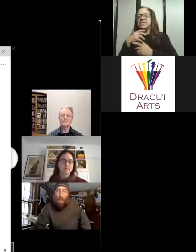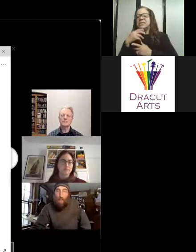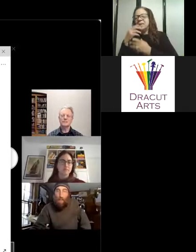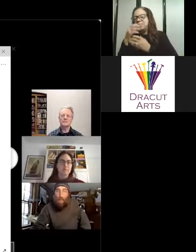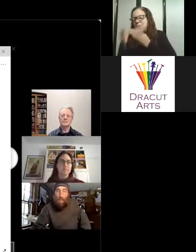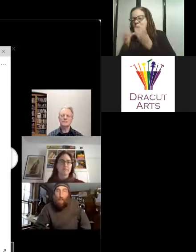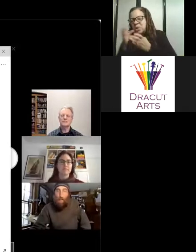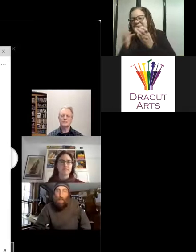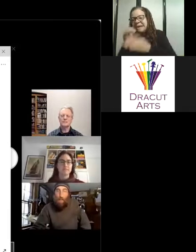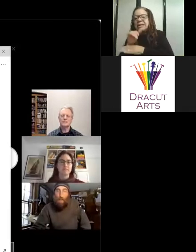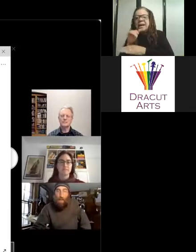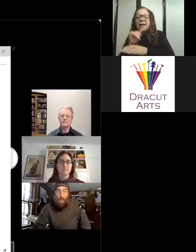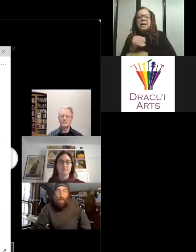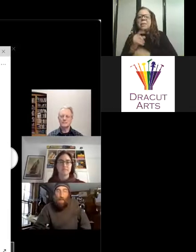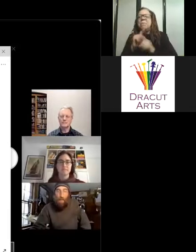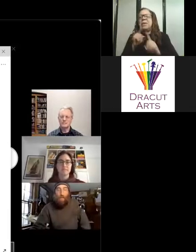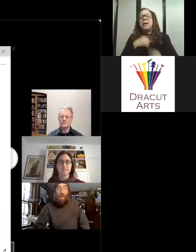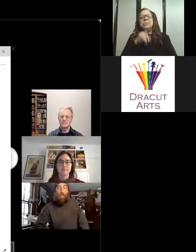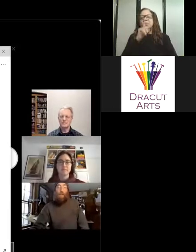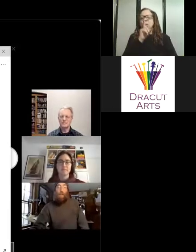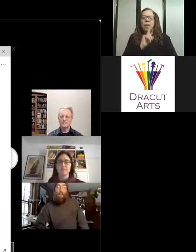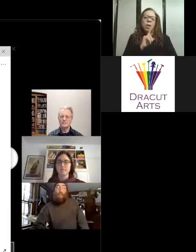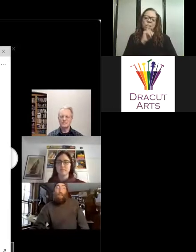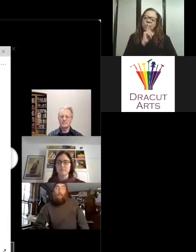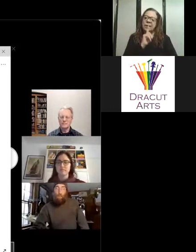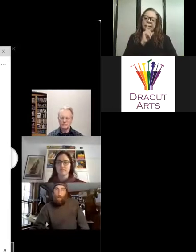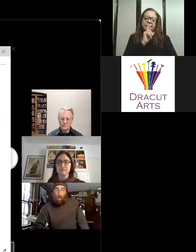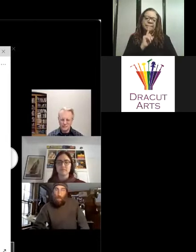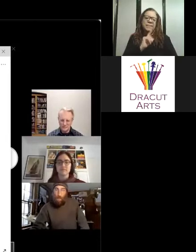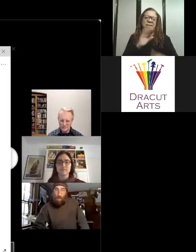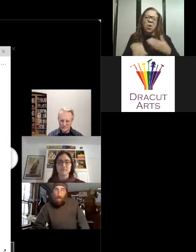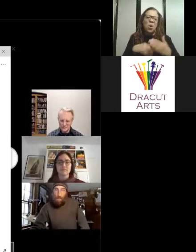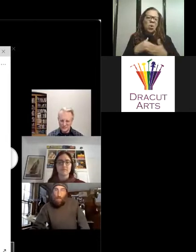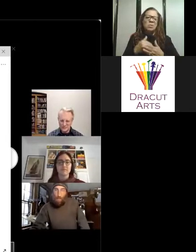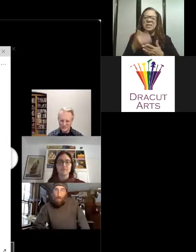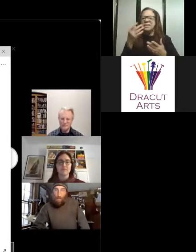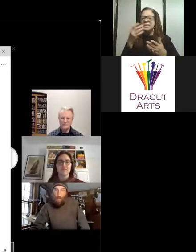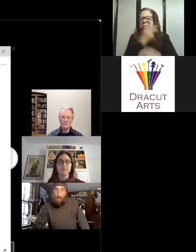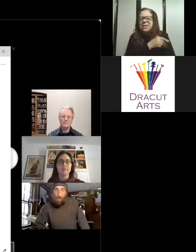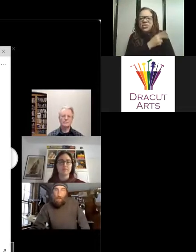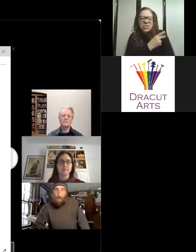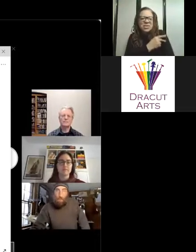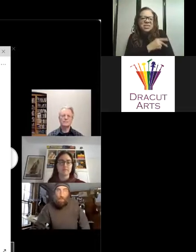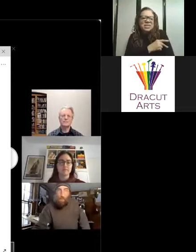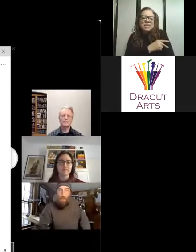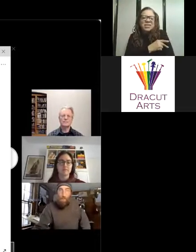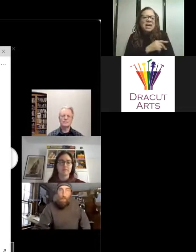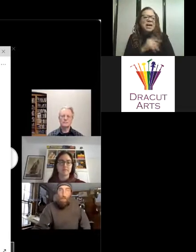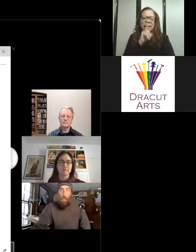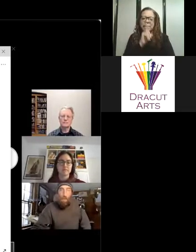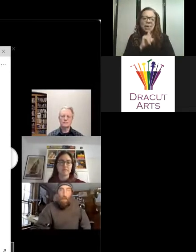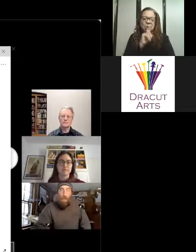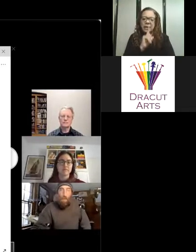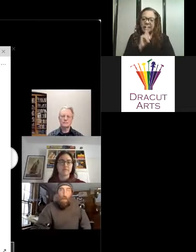"but I am so lonesome surrounded by all these fellow patients but also so lonesome